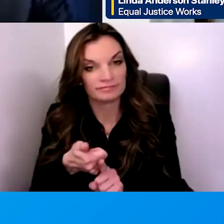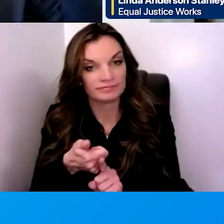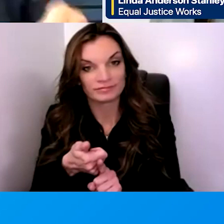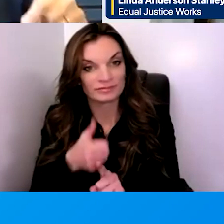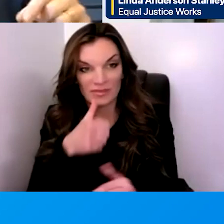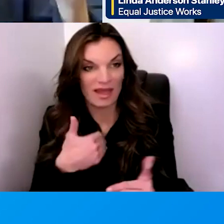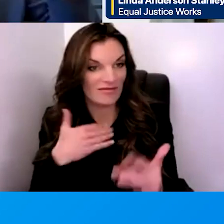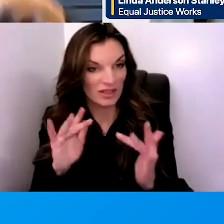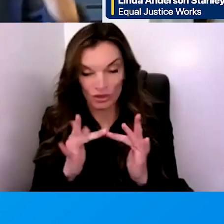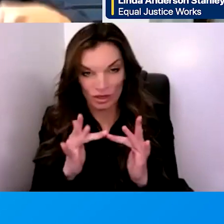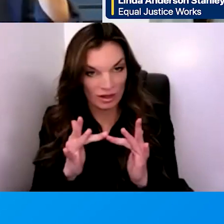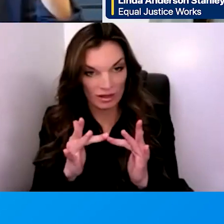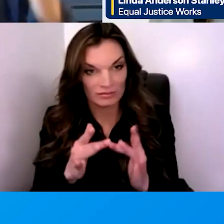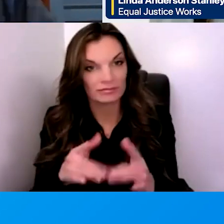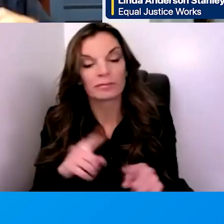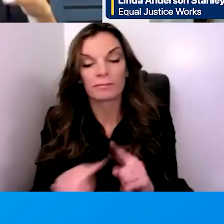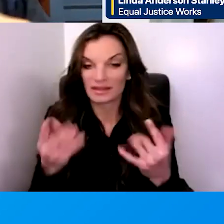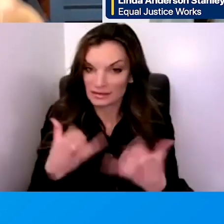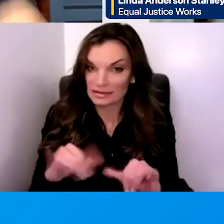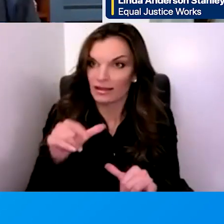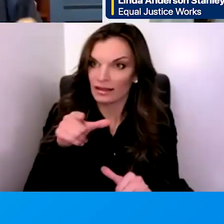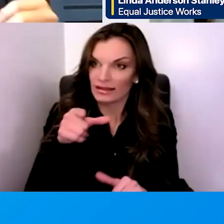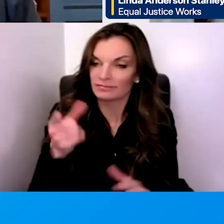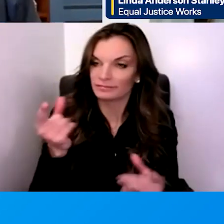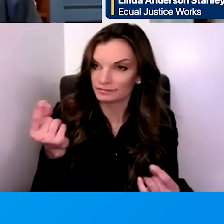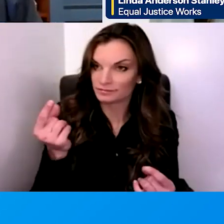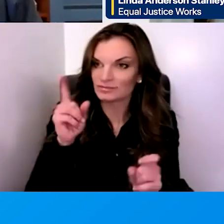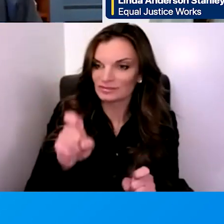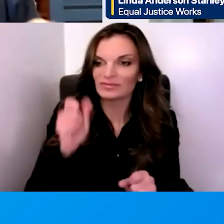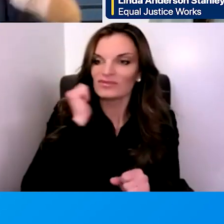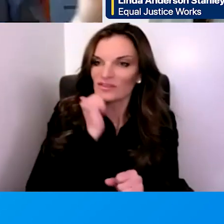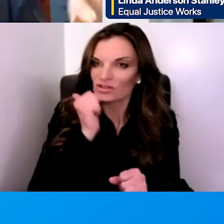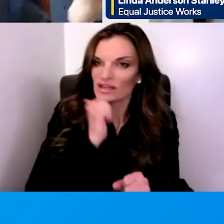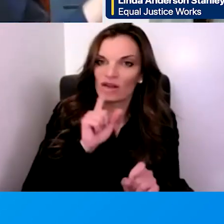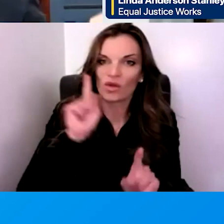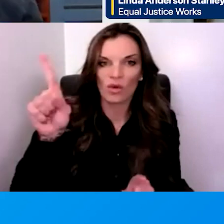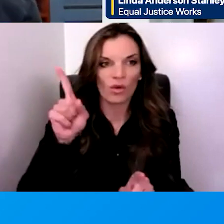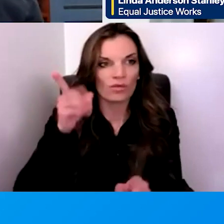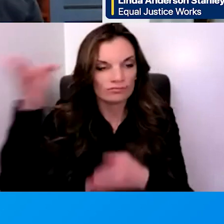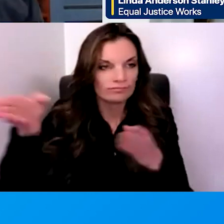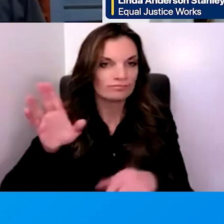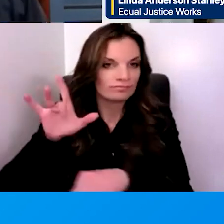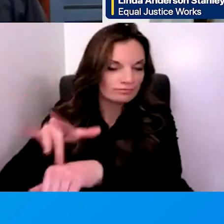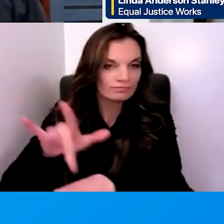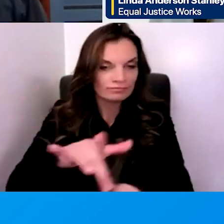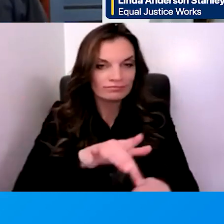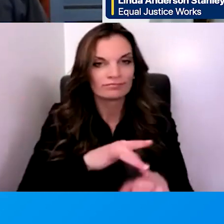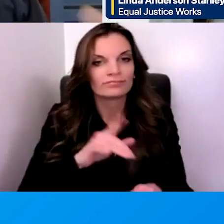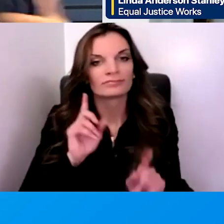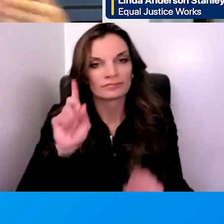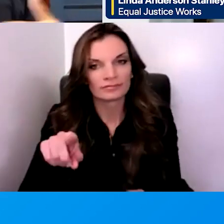And yet he needed to go out every day to work at a frankly the home depot and help